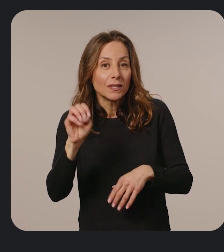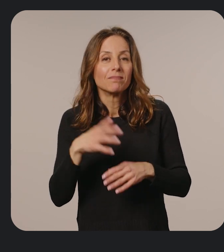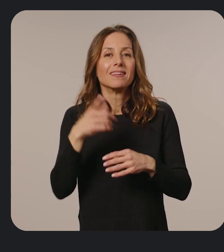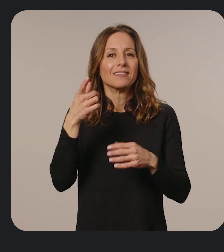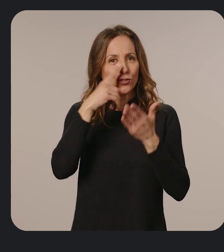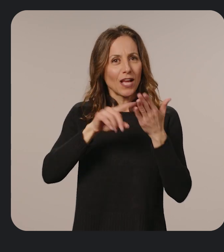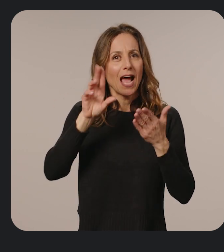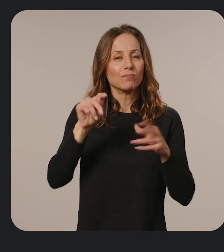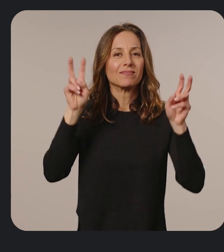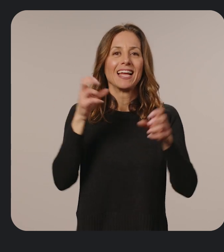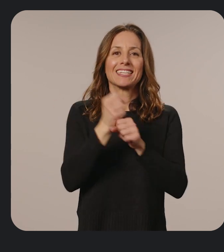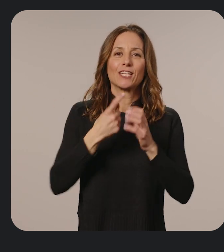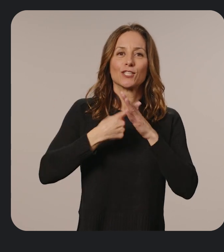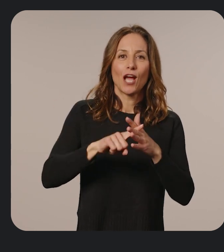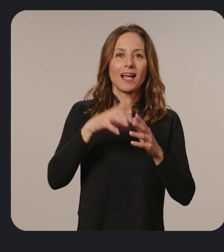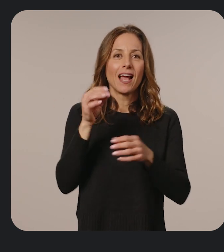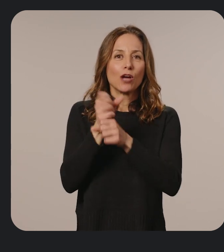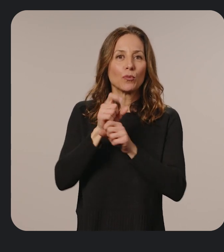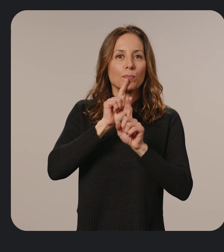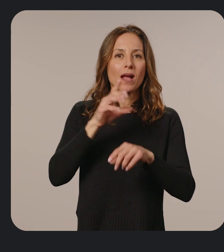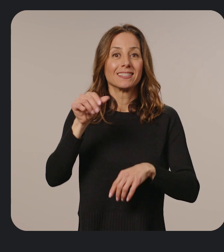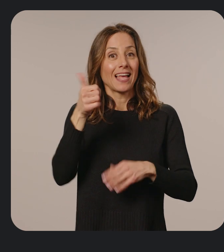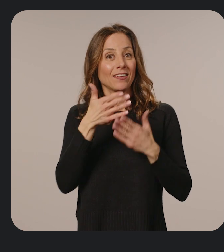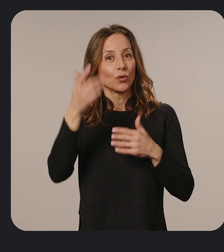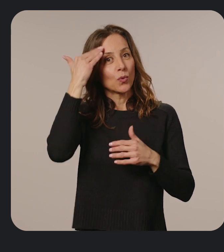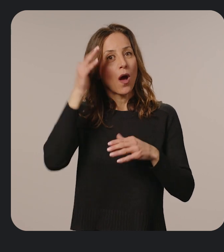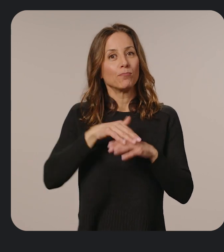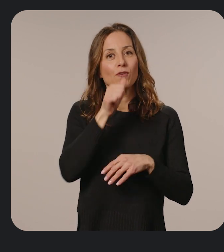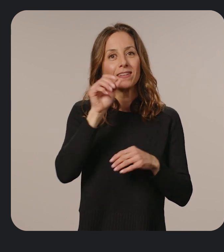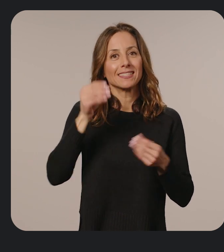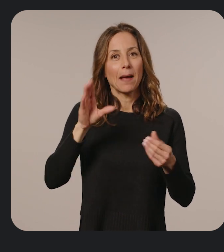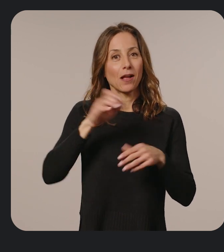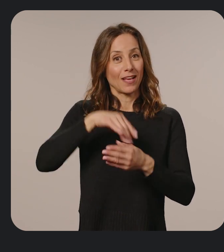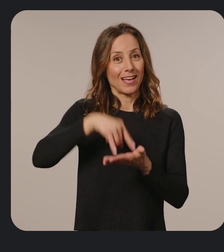Getting Started with Attribution Reporting and 10 Things to Know about Privacy Sandbox on Android.